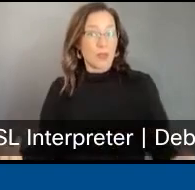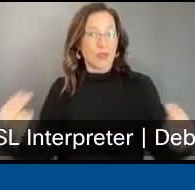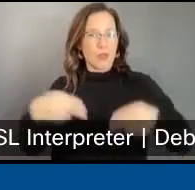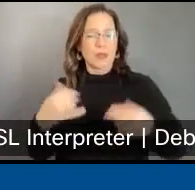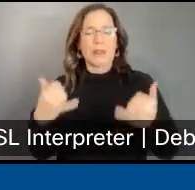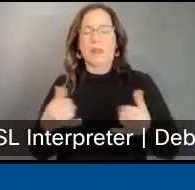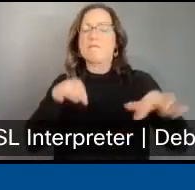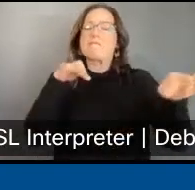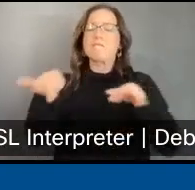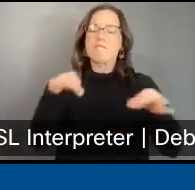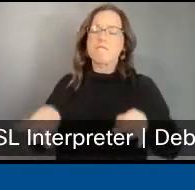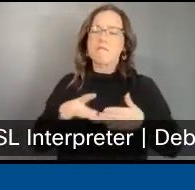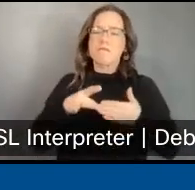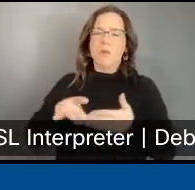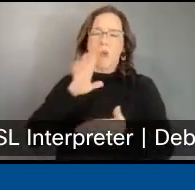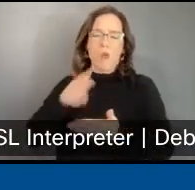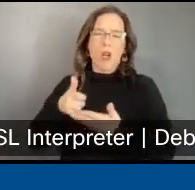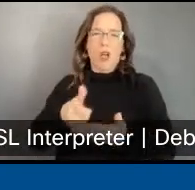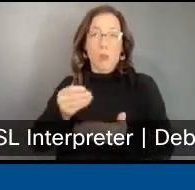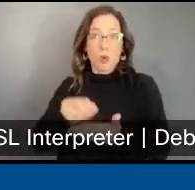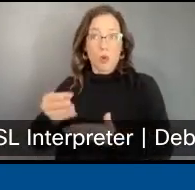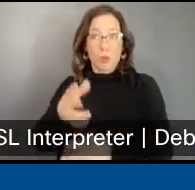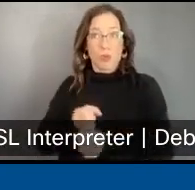and explaining how the guide could assist procurement professionals